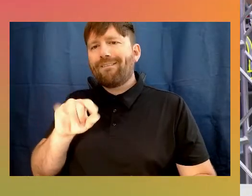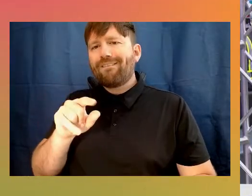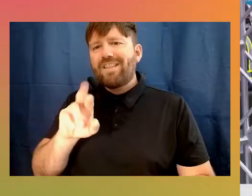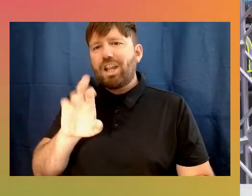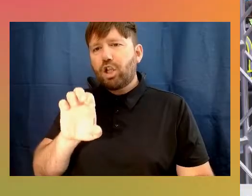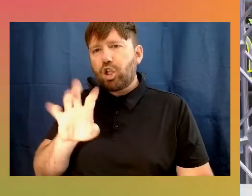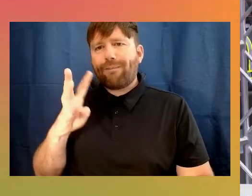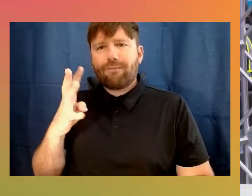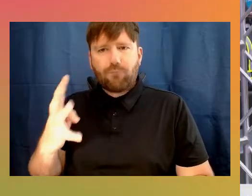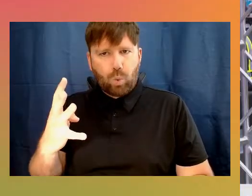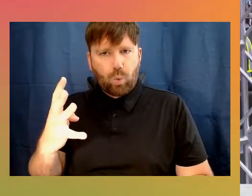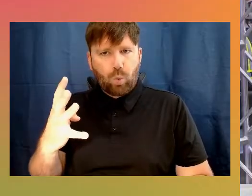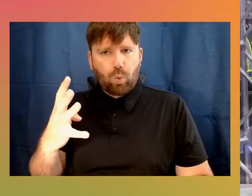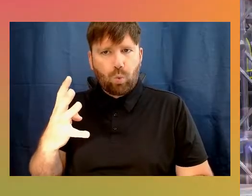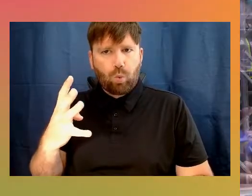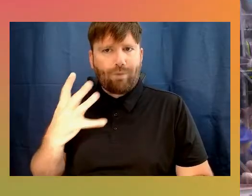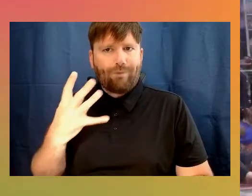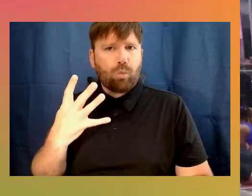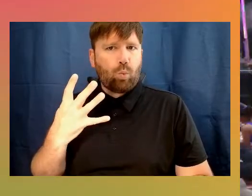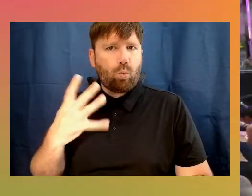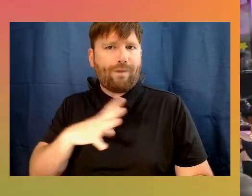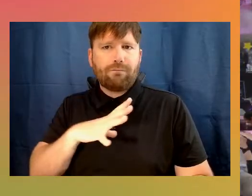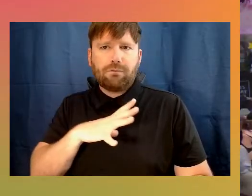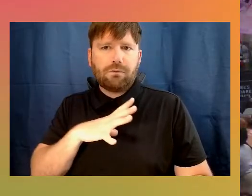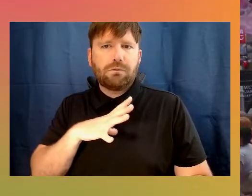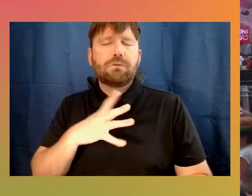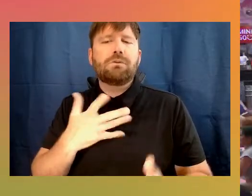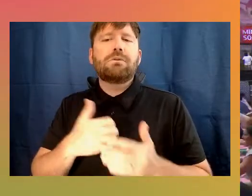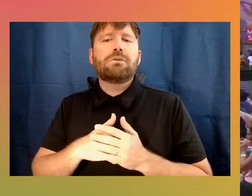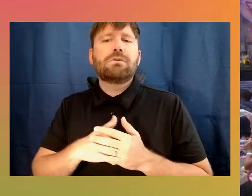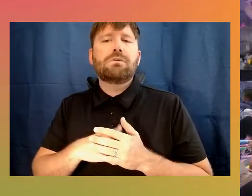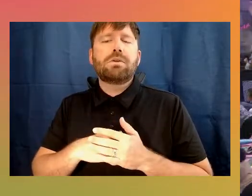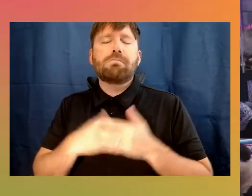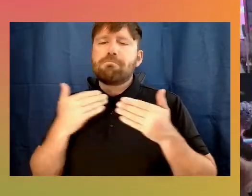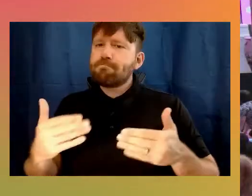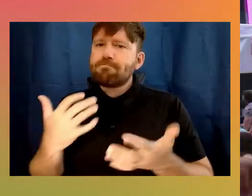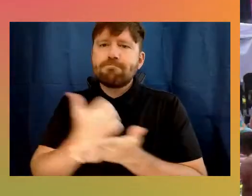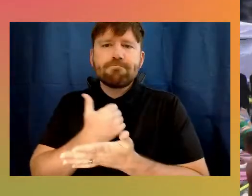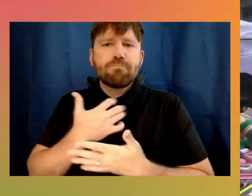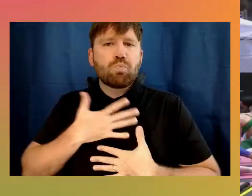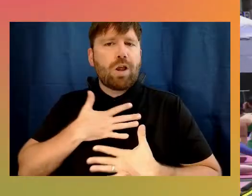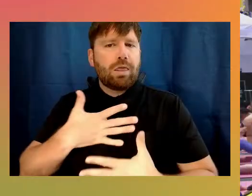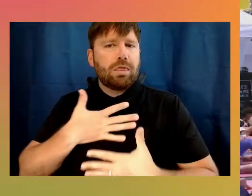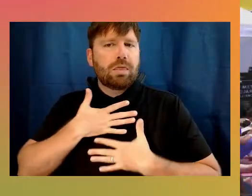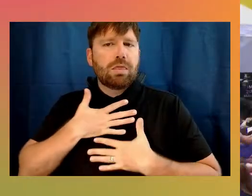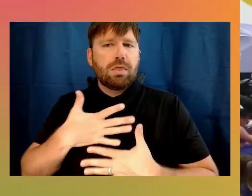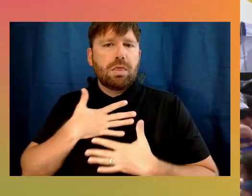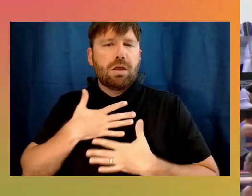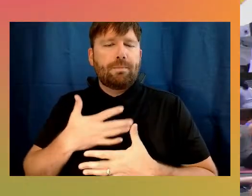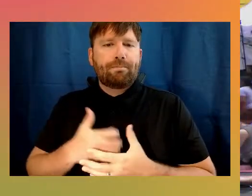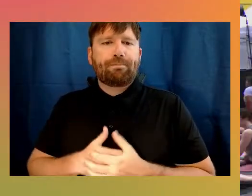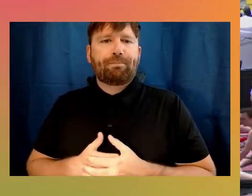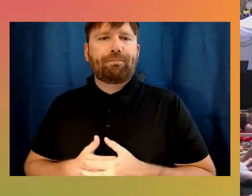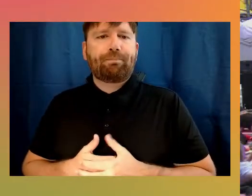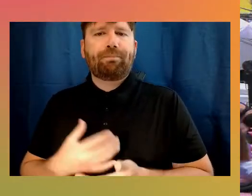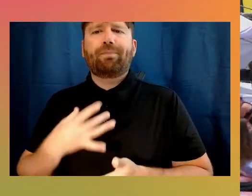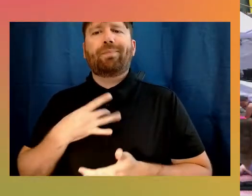PAUSE HERE. IF YOU KNOW THAT THIS DOESN'T WORK IN YOUR BODY, FEEL FREE TO COME ONTO THE BACK AND TAKE FIGURE THERE ON YOUR BACK.